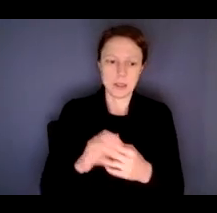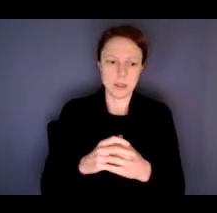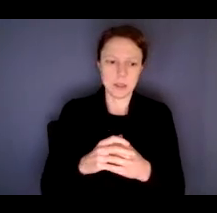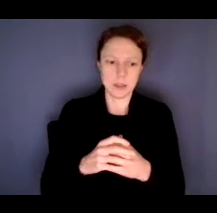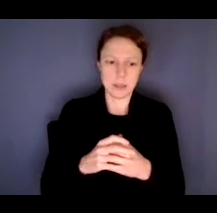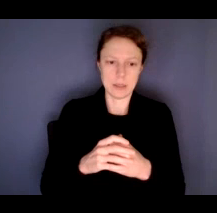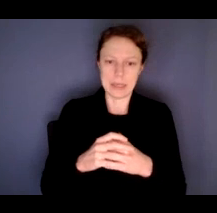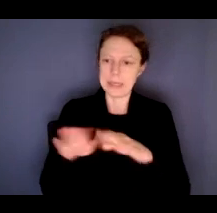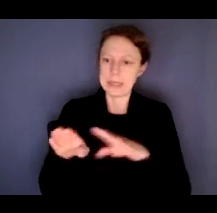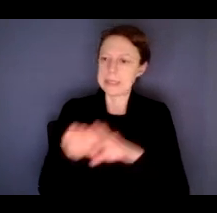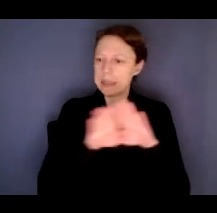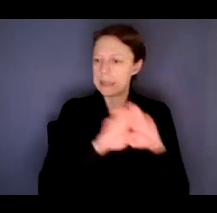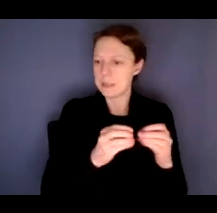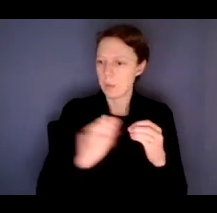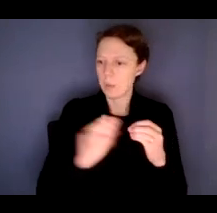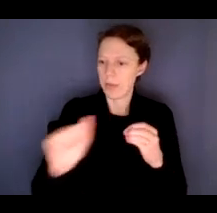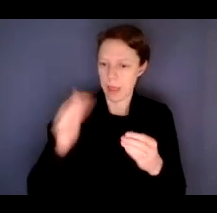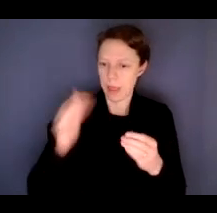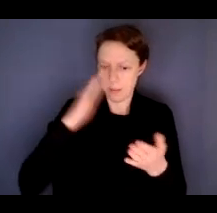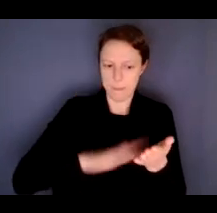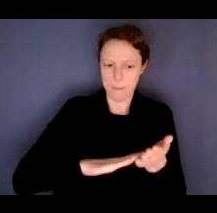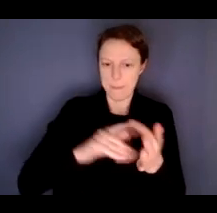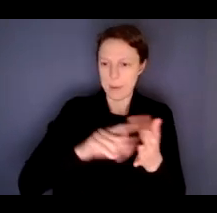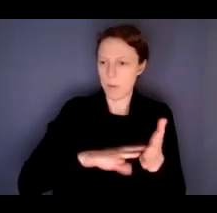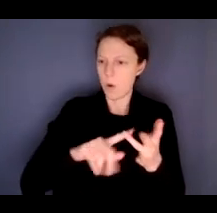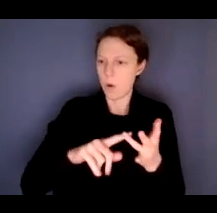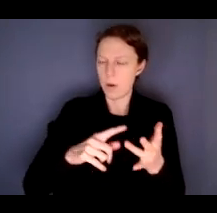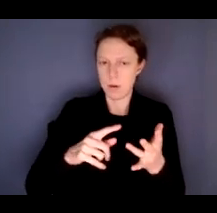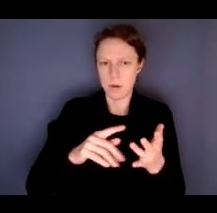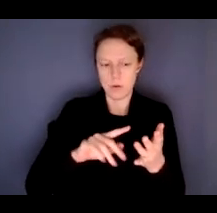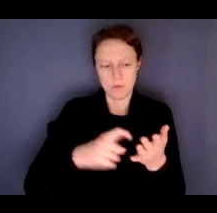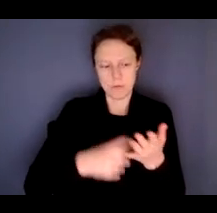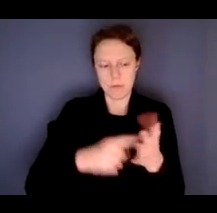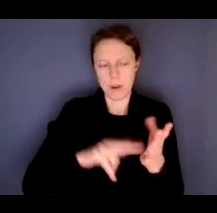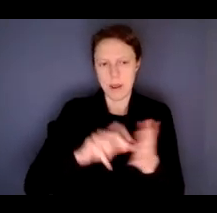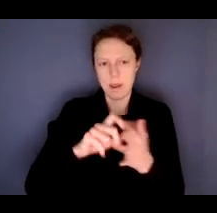understanding in relation to complaint management and information sharing between the two agencies.